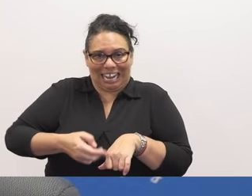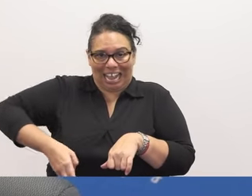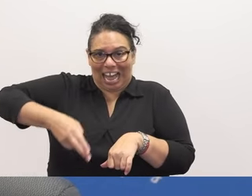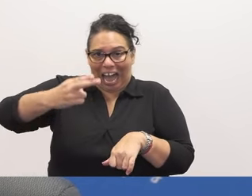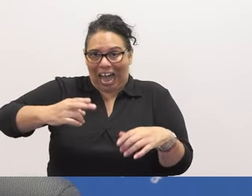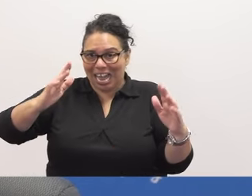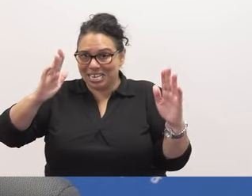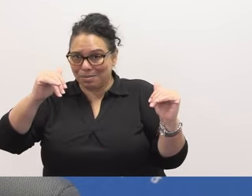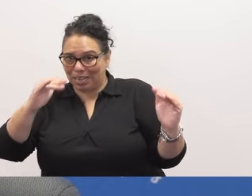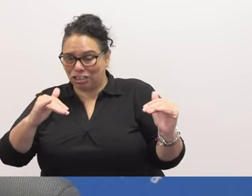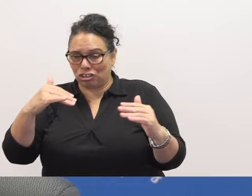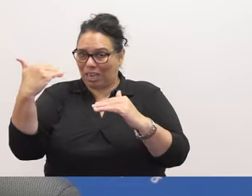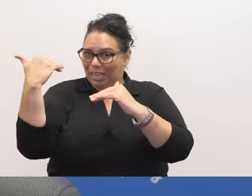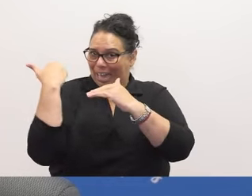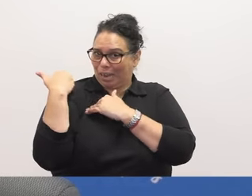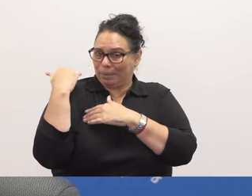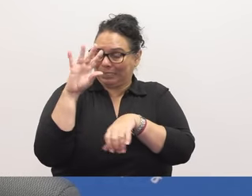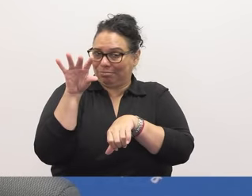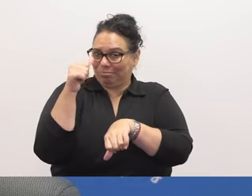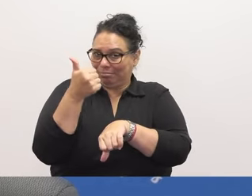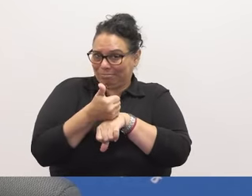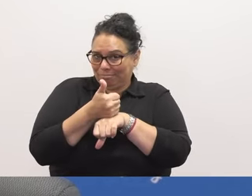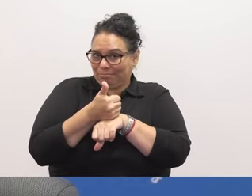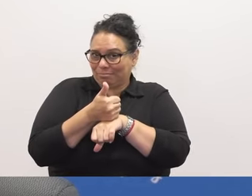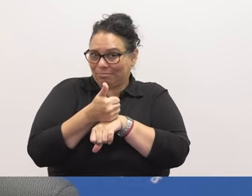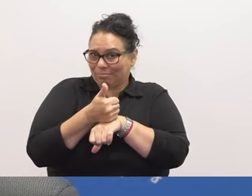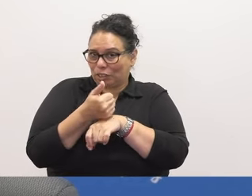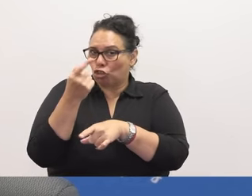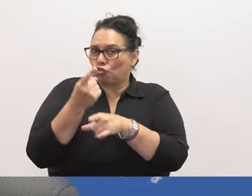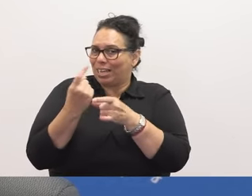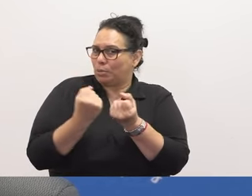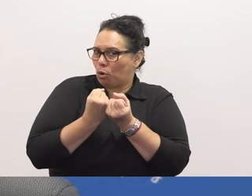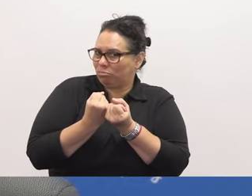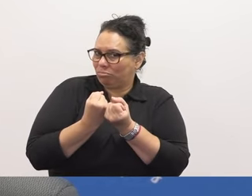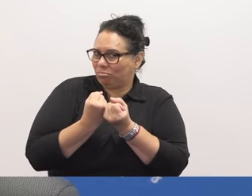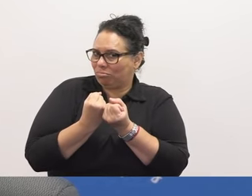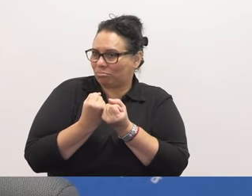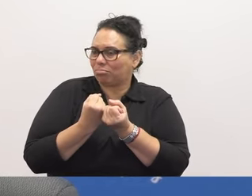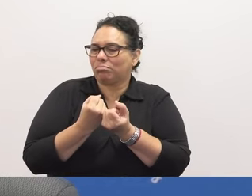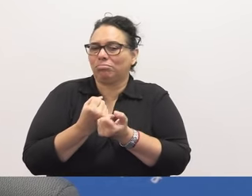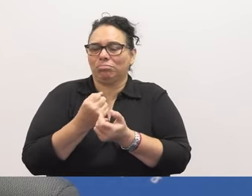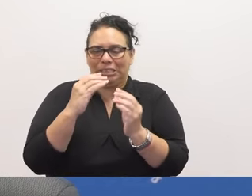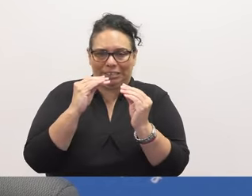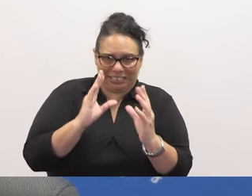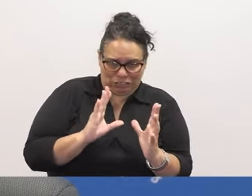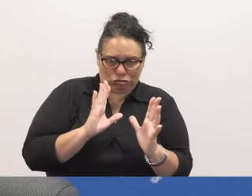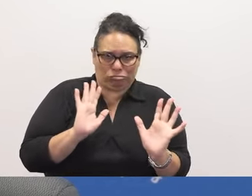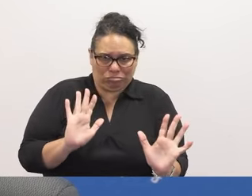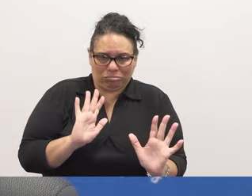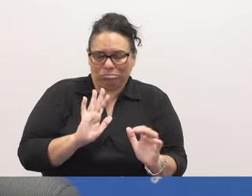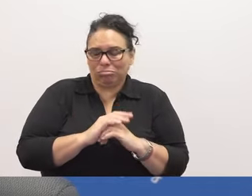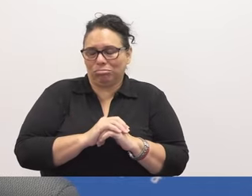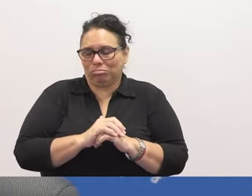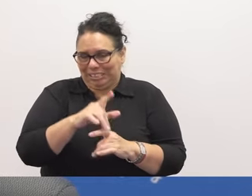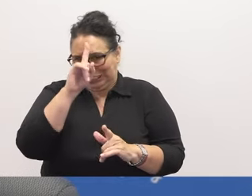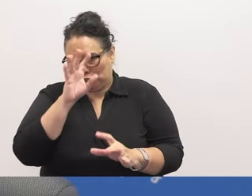having accountability systems in place with the right supports, with the supports that teachers are the ones that determine what do I need.